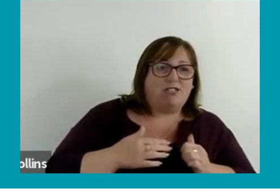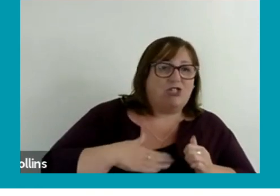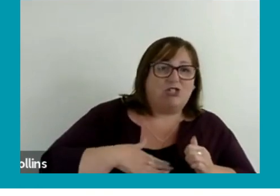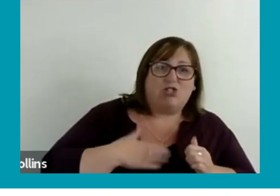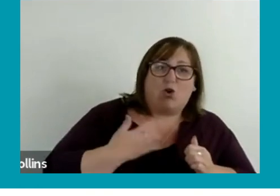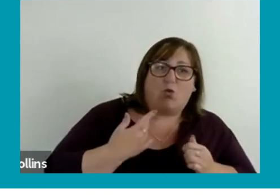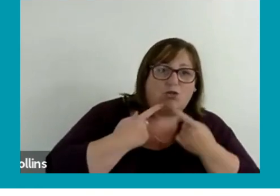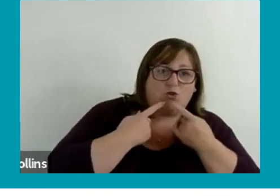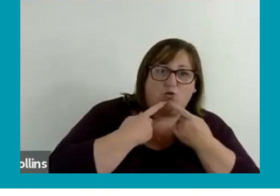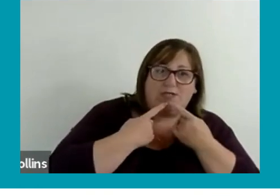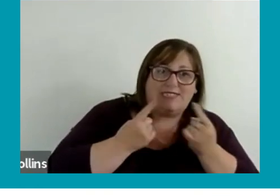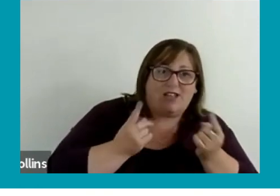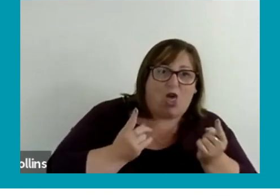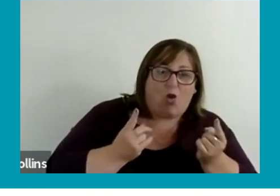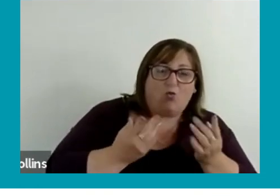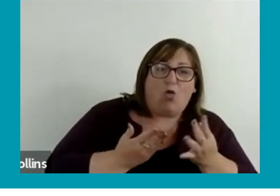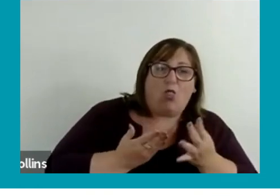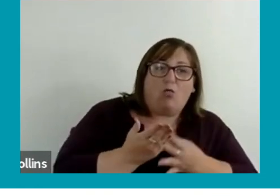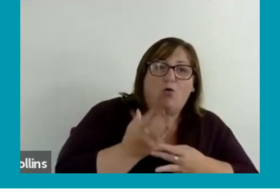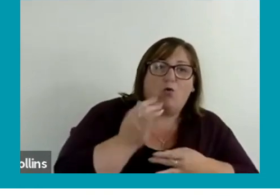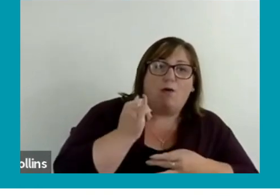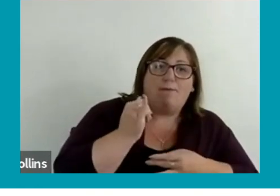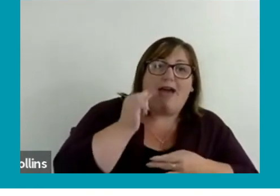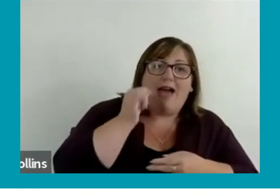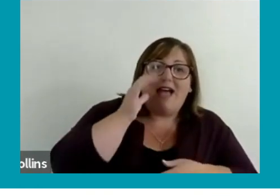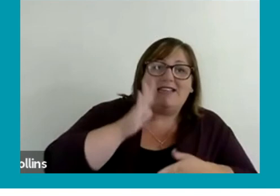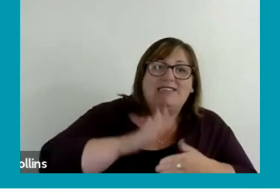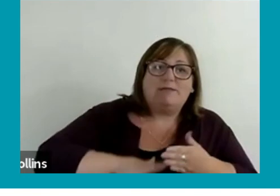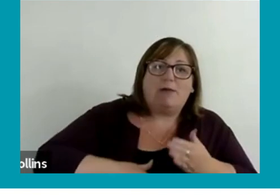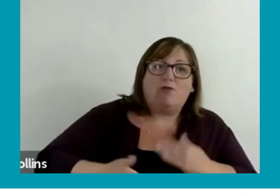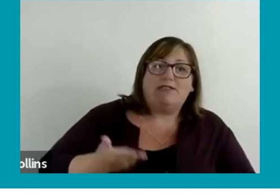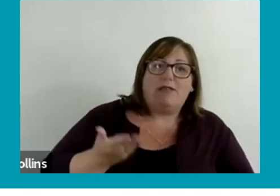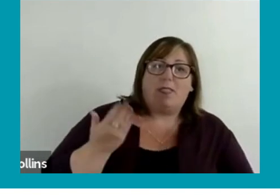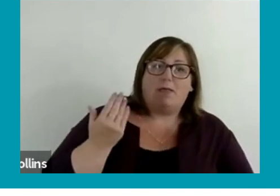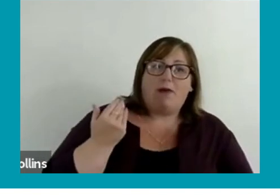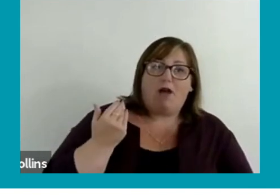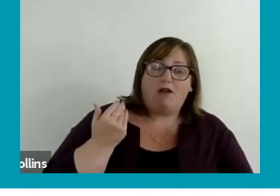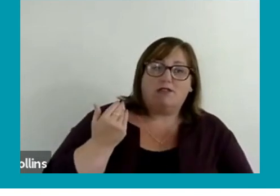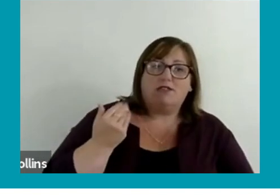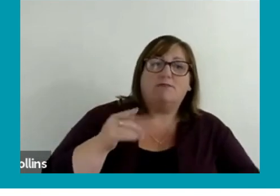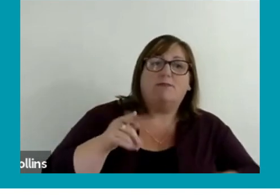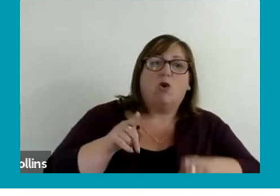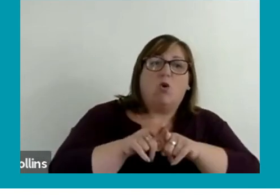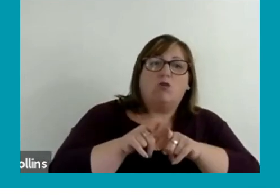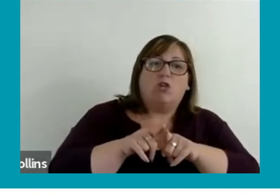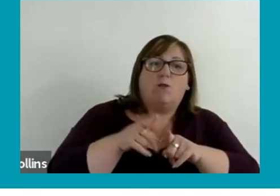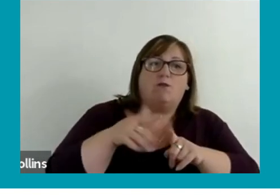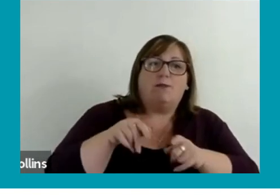the past and but also we recently transferred to a new um hr system so we're still sort of grasping